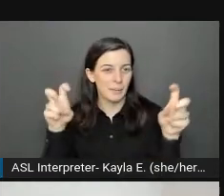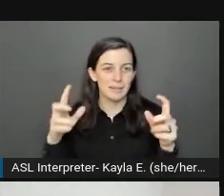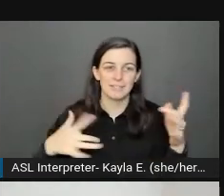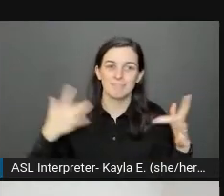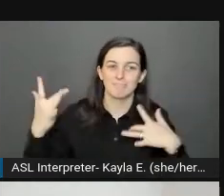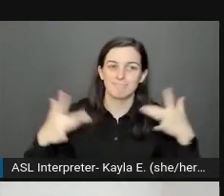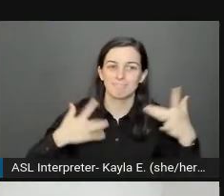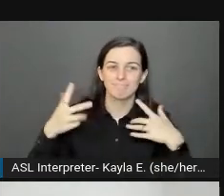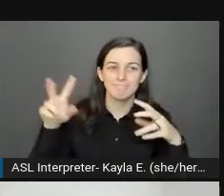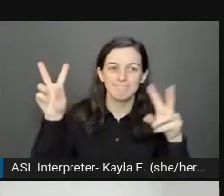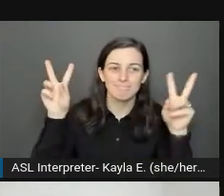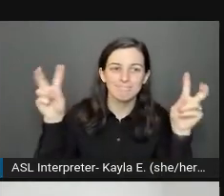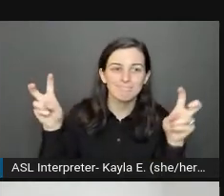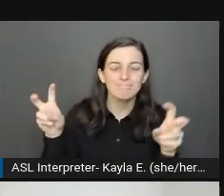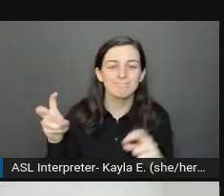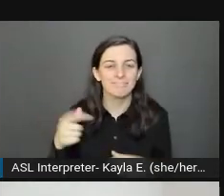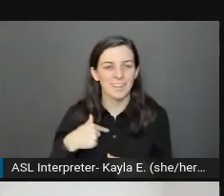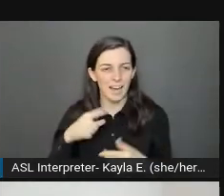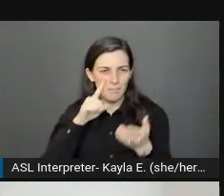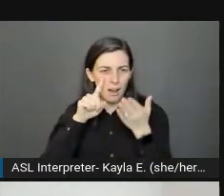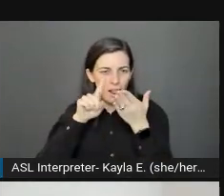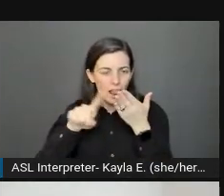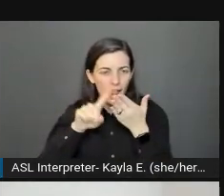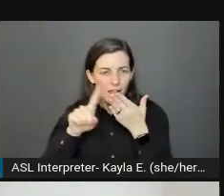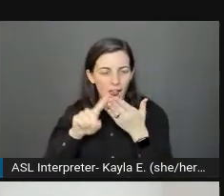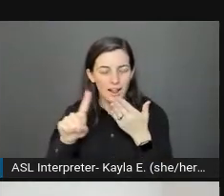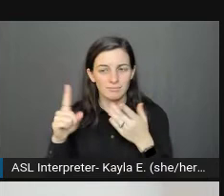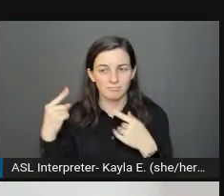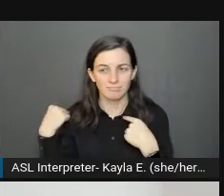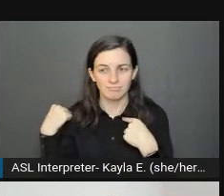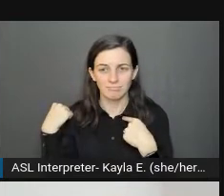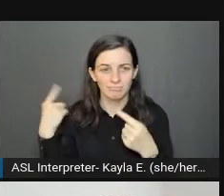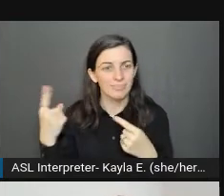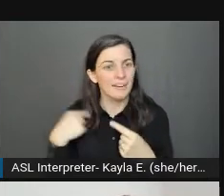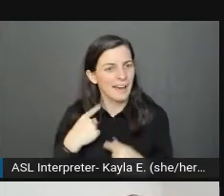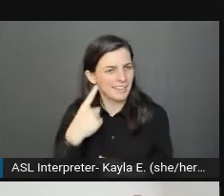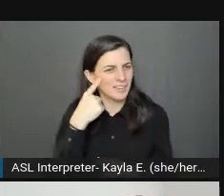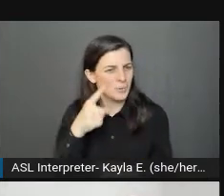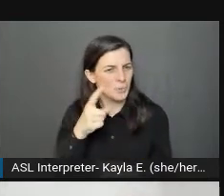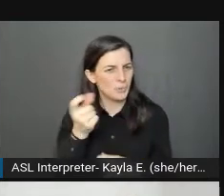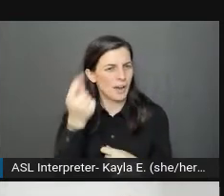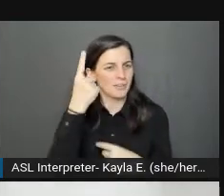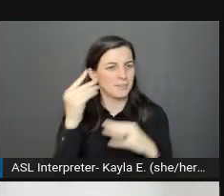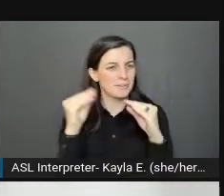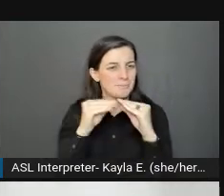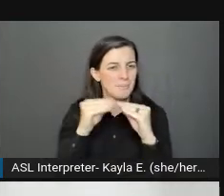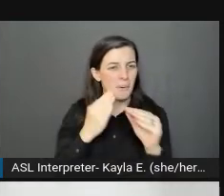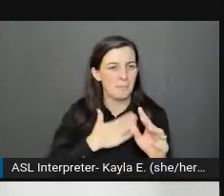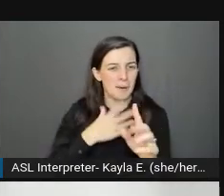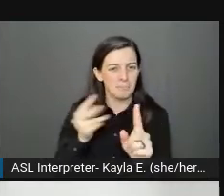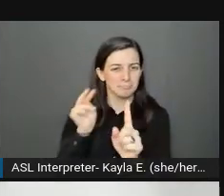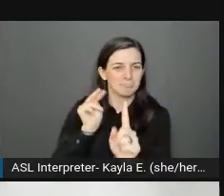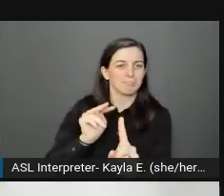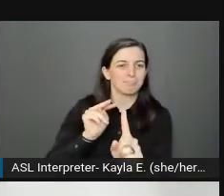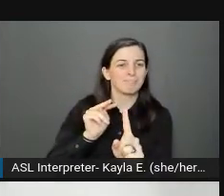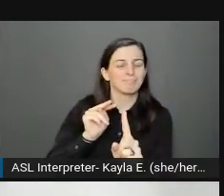and I've been researching. I think you'll understand more or less where I'm at the more we speak